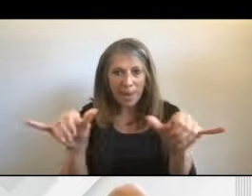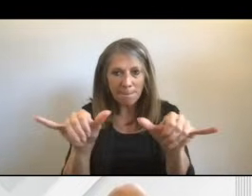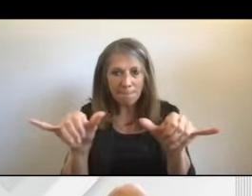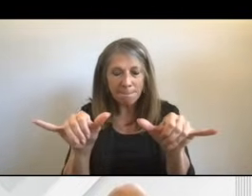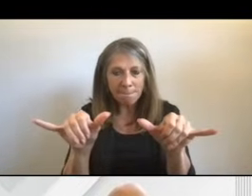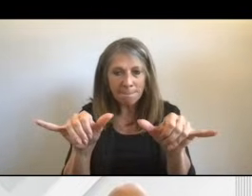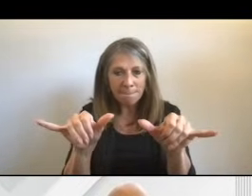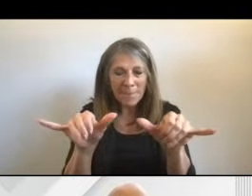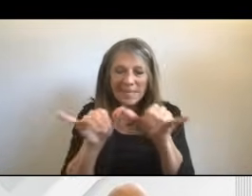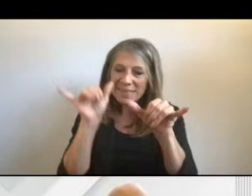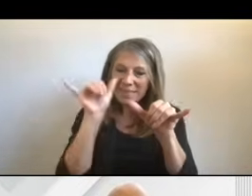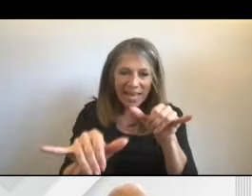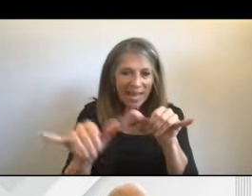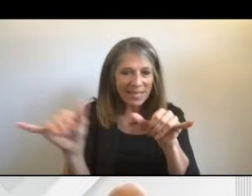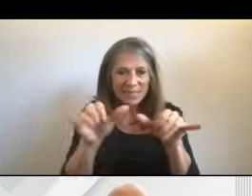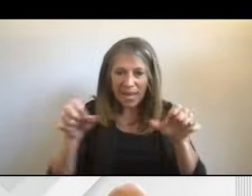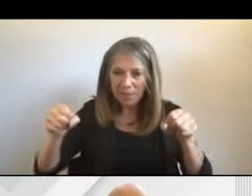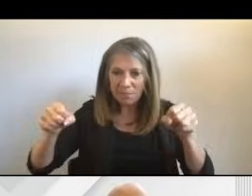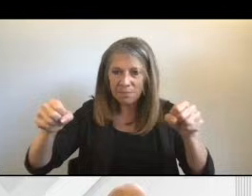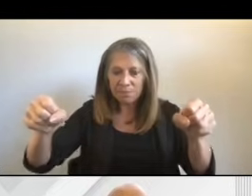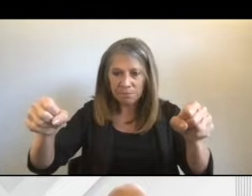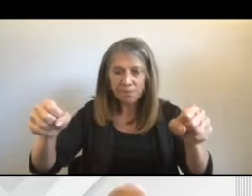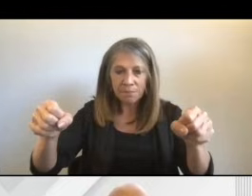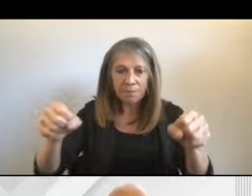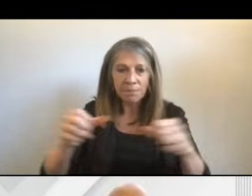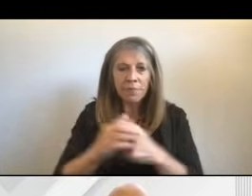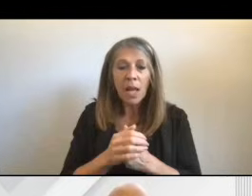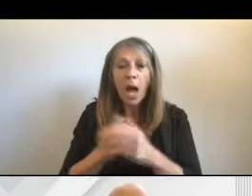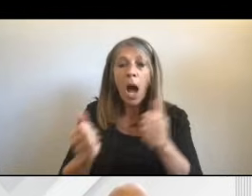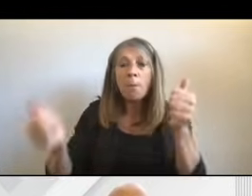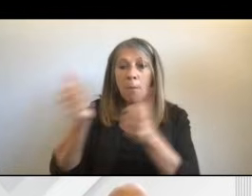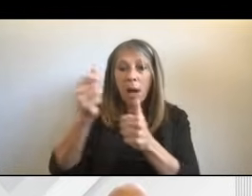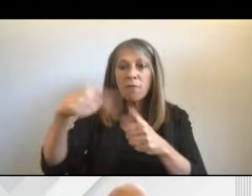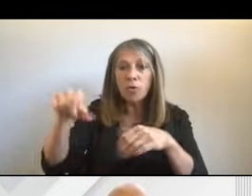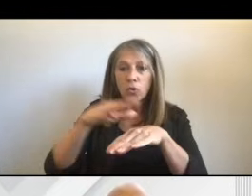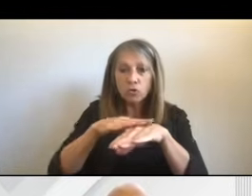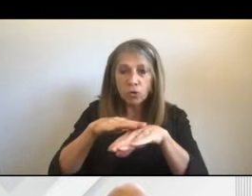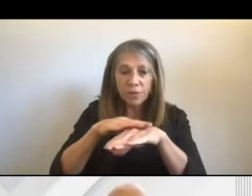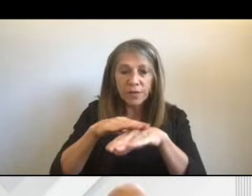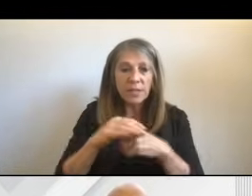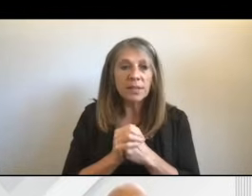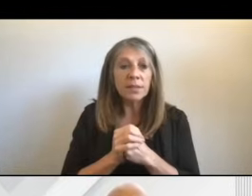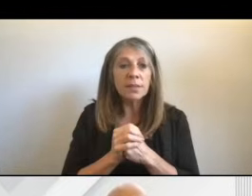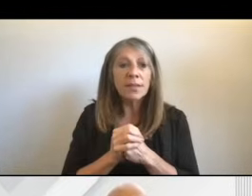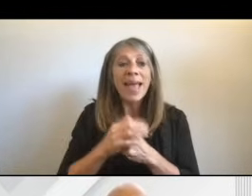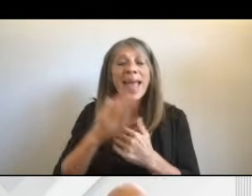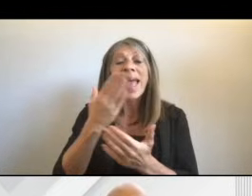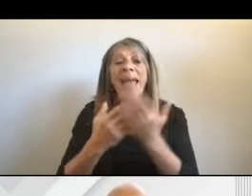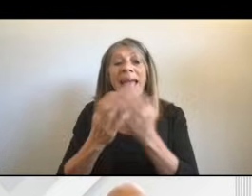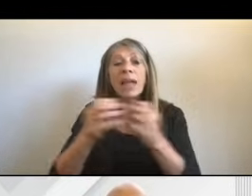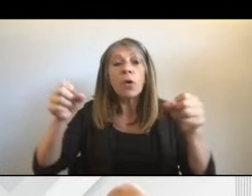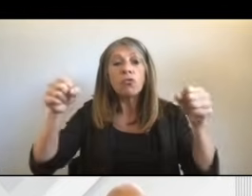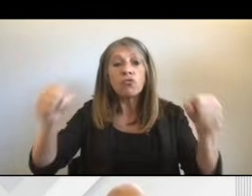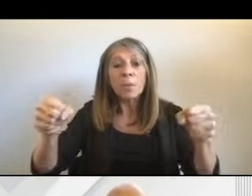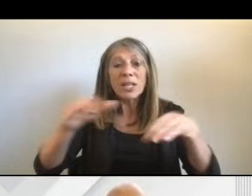against the height above those surfaces. Handrail gripping surfaces and any surfaces adjacent to